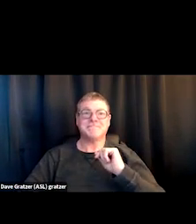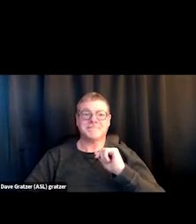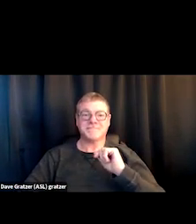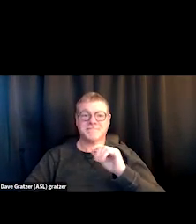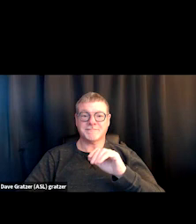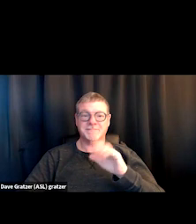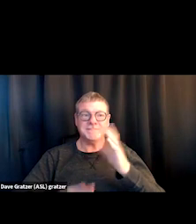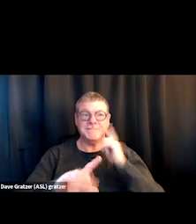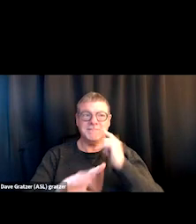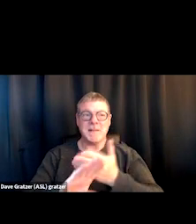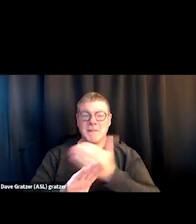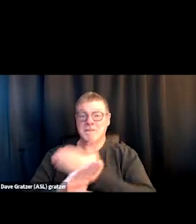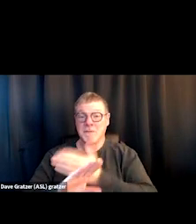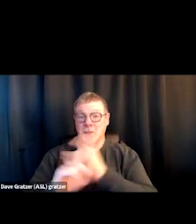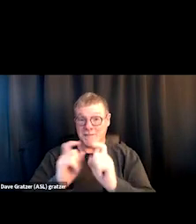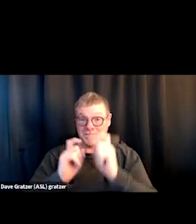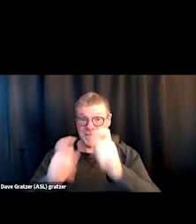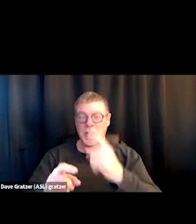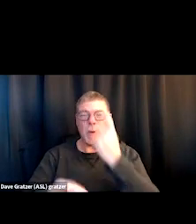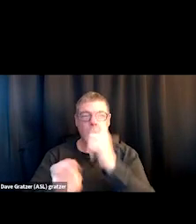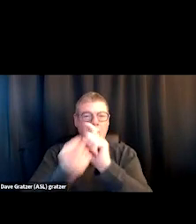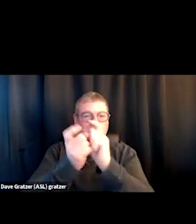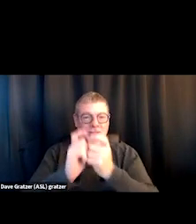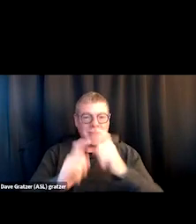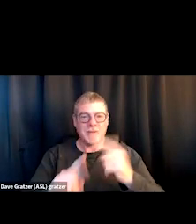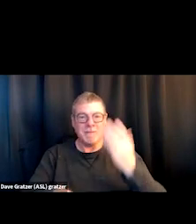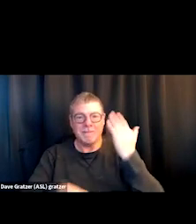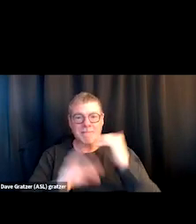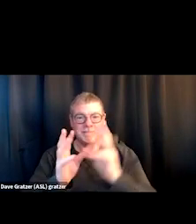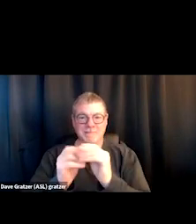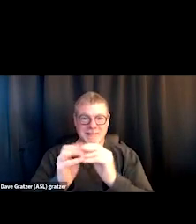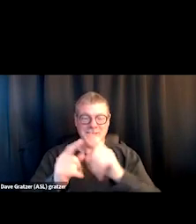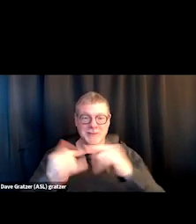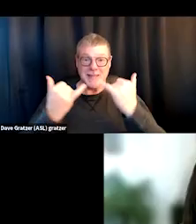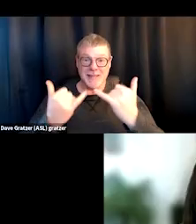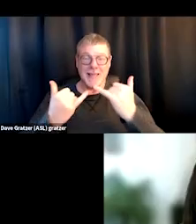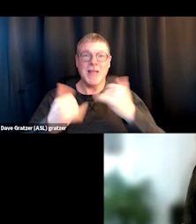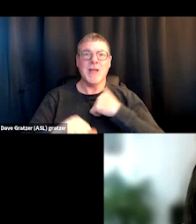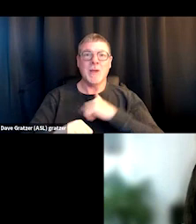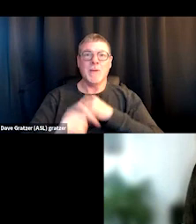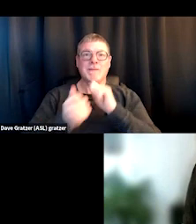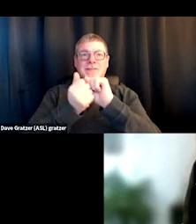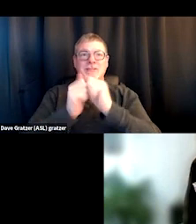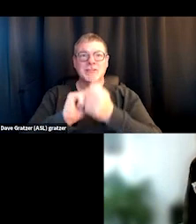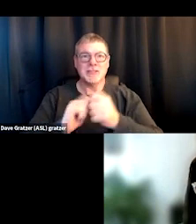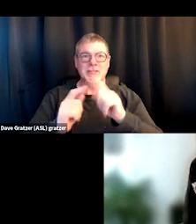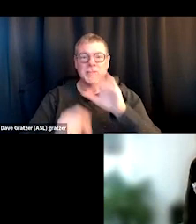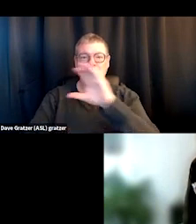Right before I hand it over, one change that we made from last session to this session is we have changed it to a Zoom meeting room